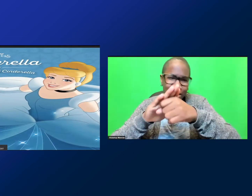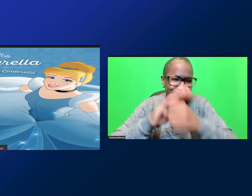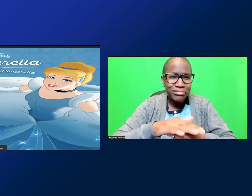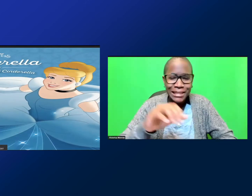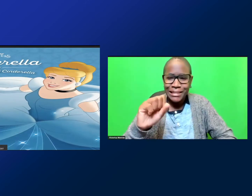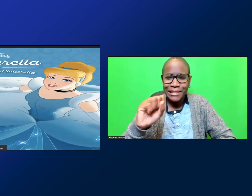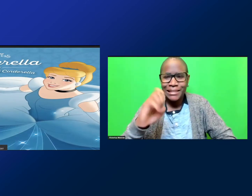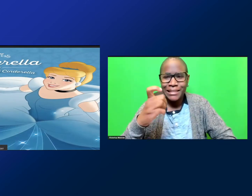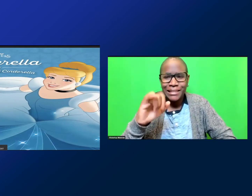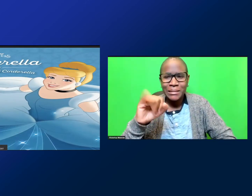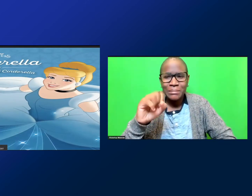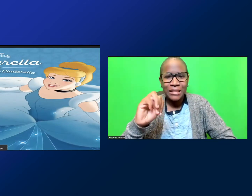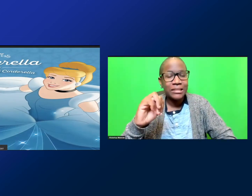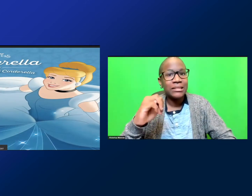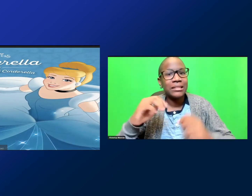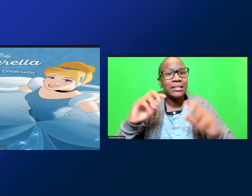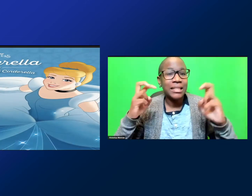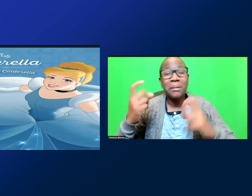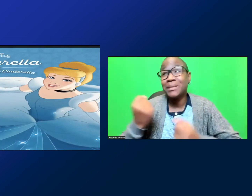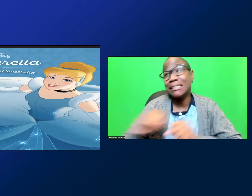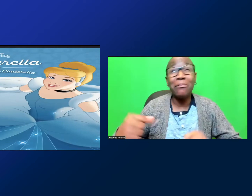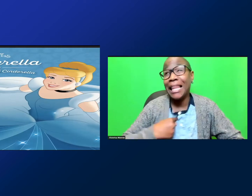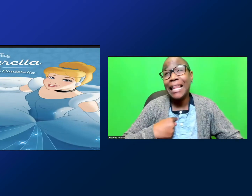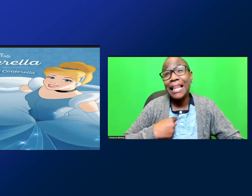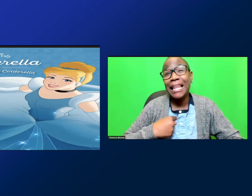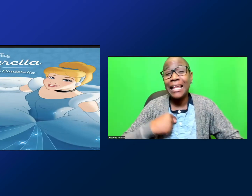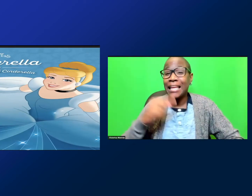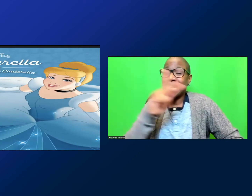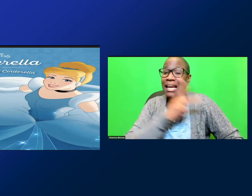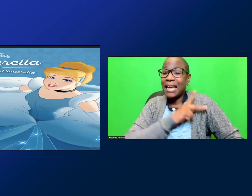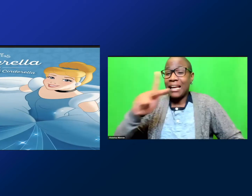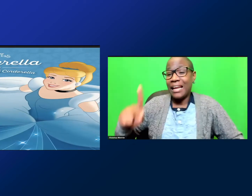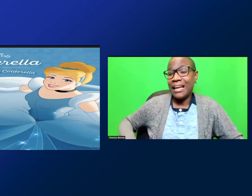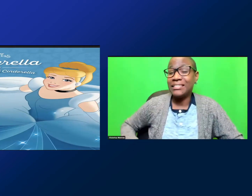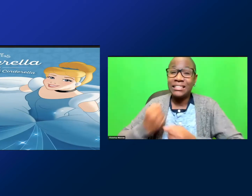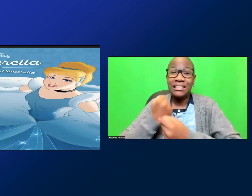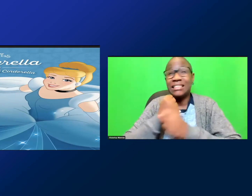of issues within this story that are kind of swept under the rug and true of many disney stories it's